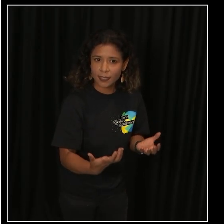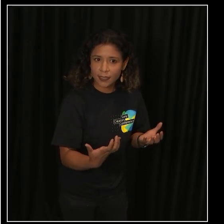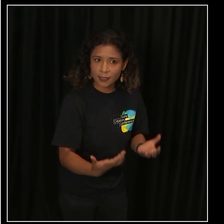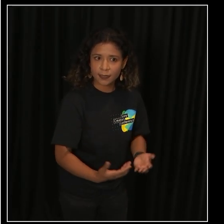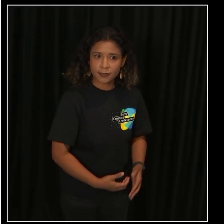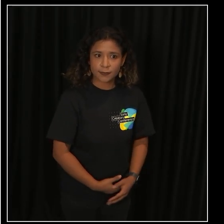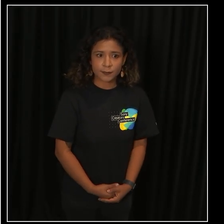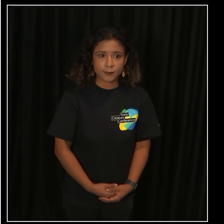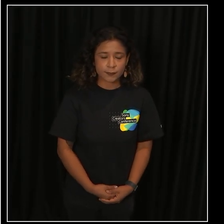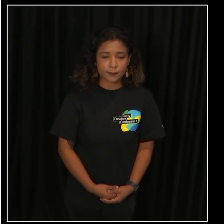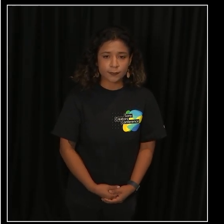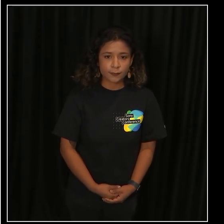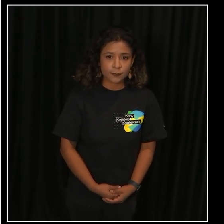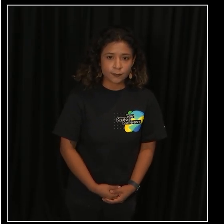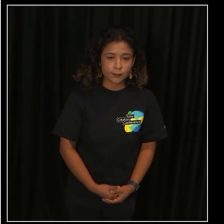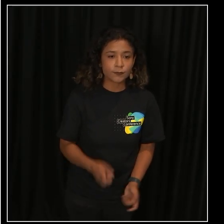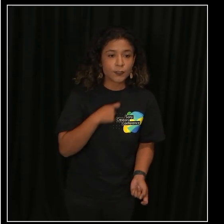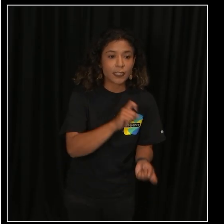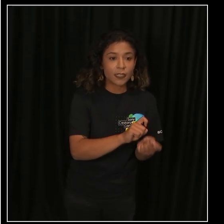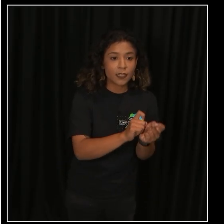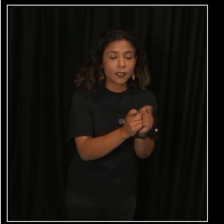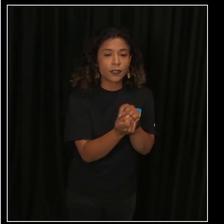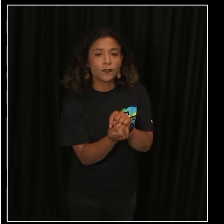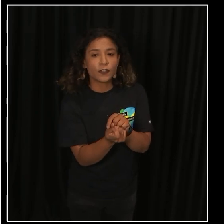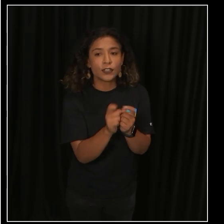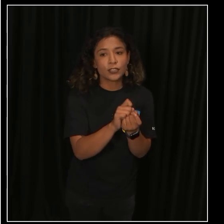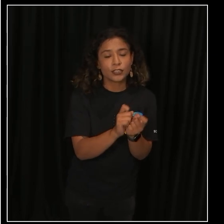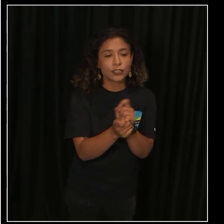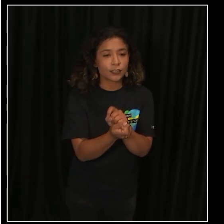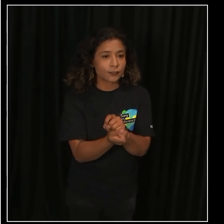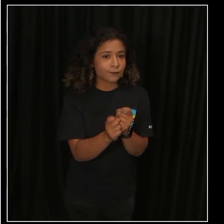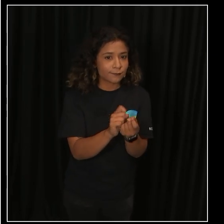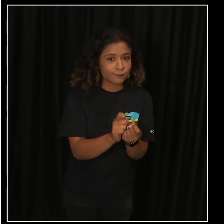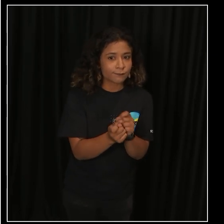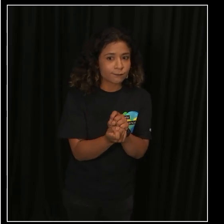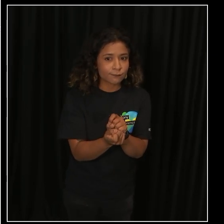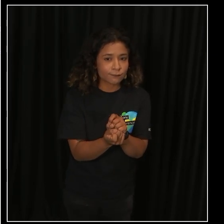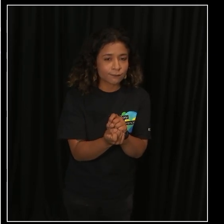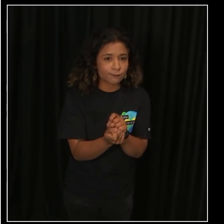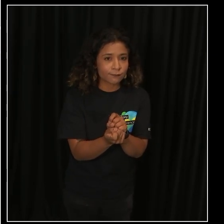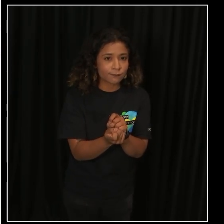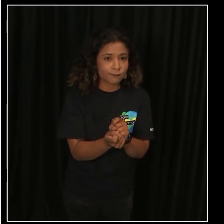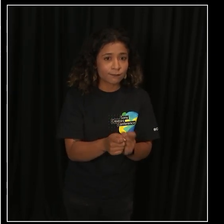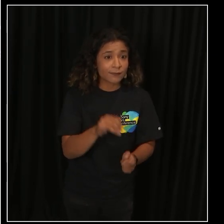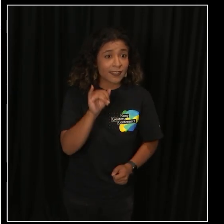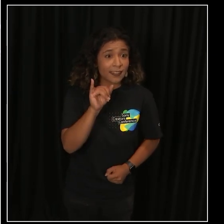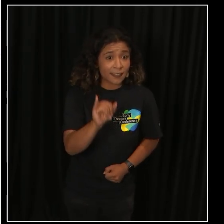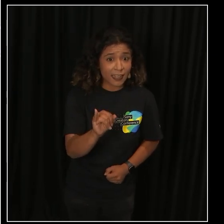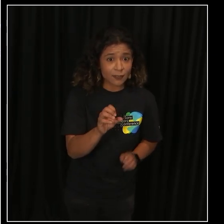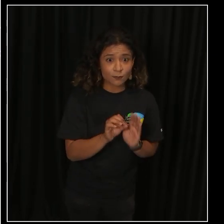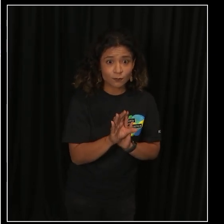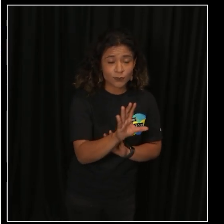So, Temporal Anti Alias is then apply. This is our re-projection using velocity.